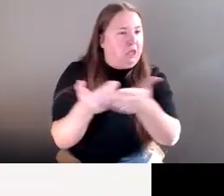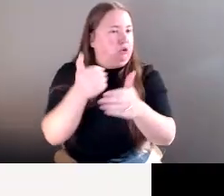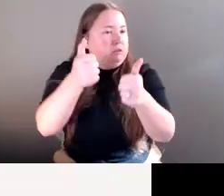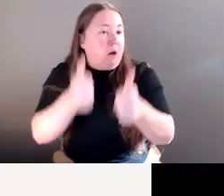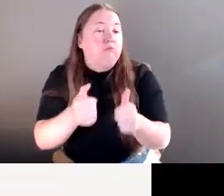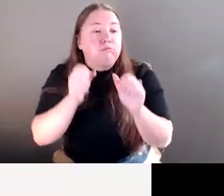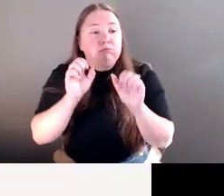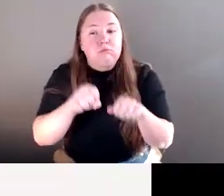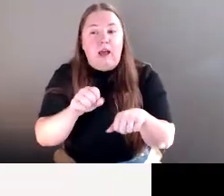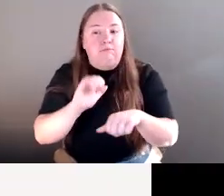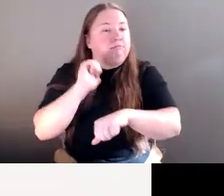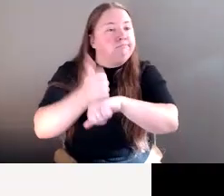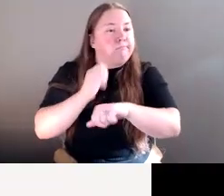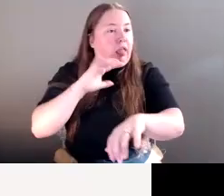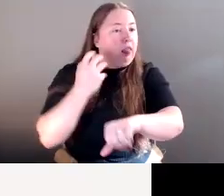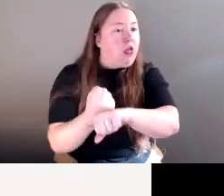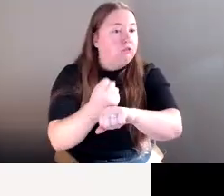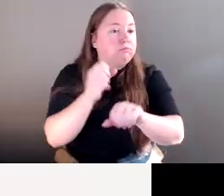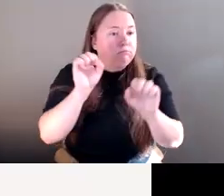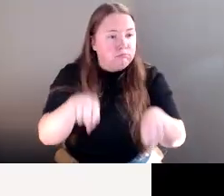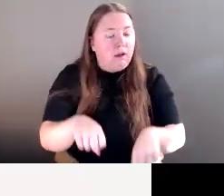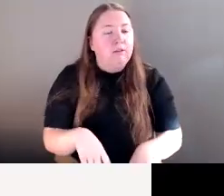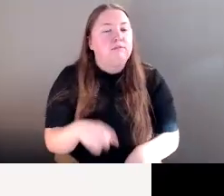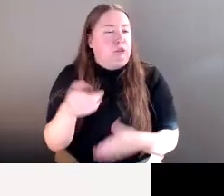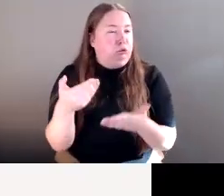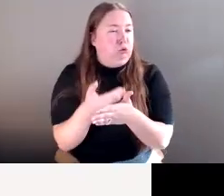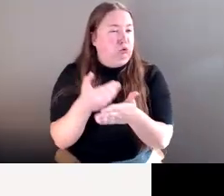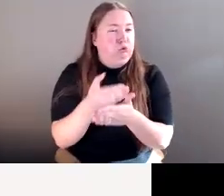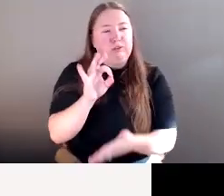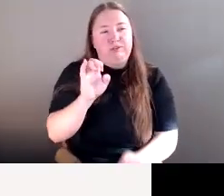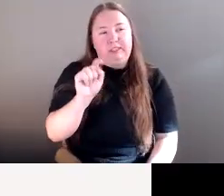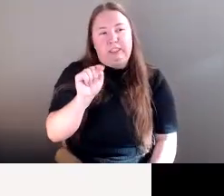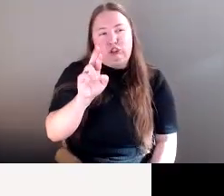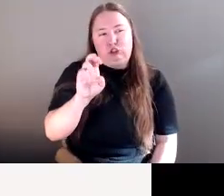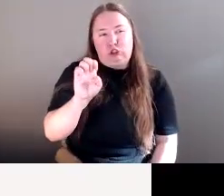So this is a new feature that, Canvas implemented